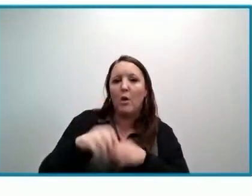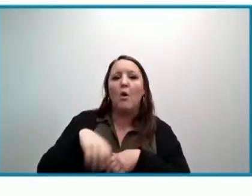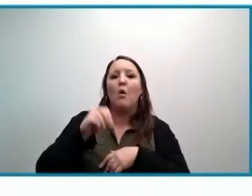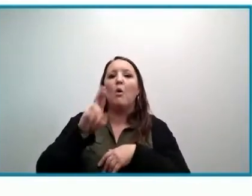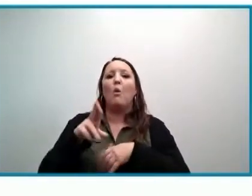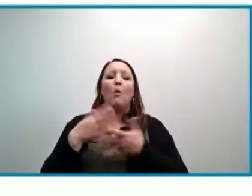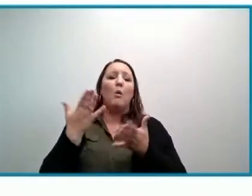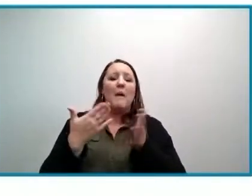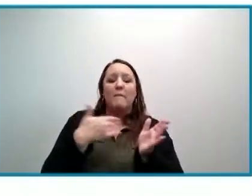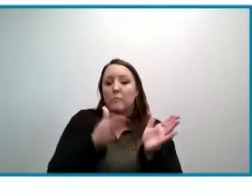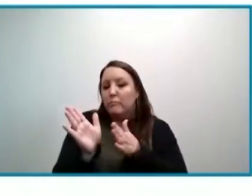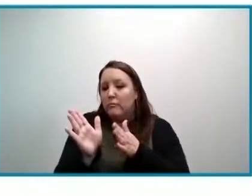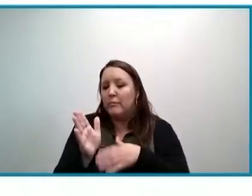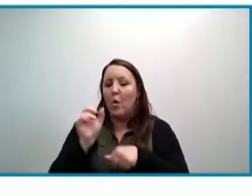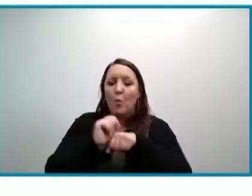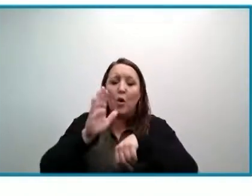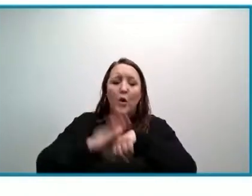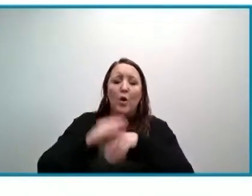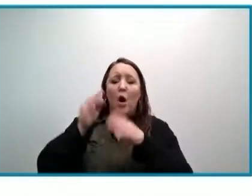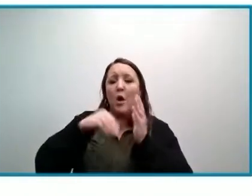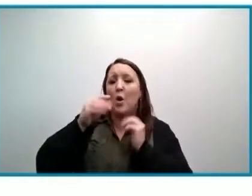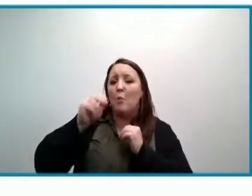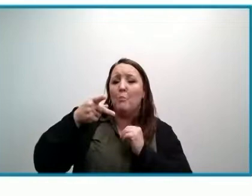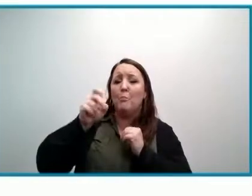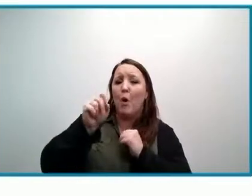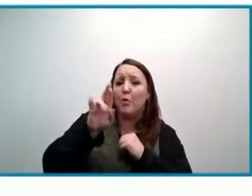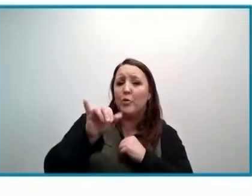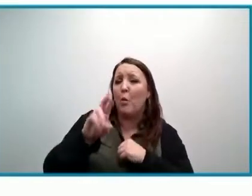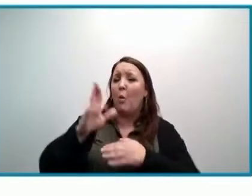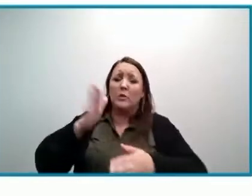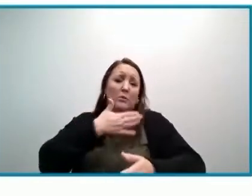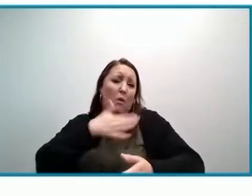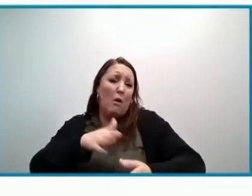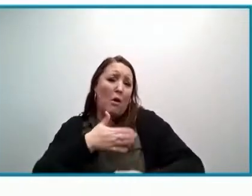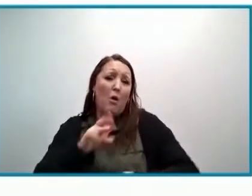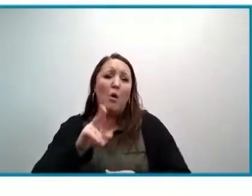just poetry or songs or something like very short. And then we,